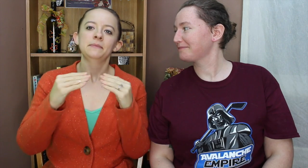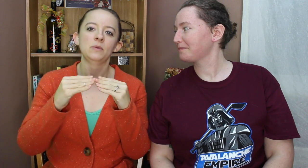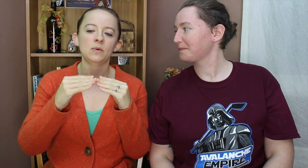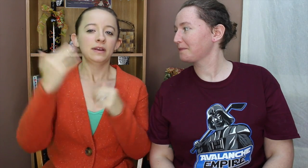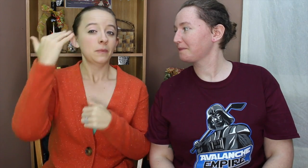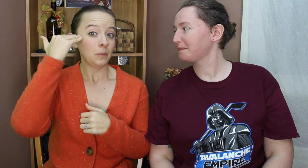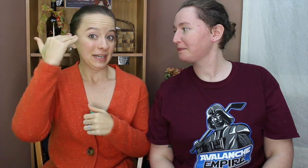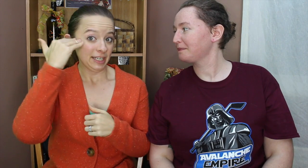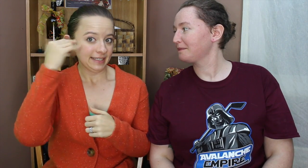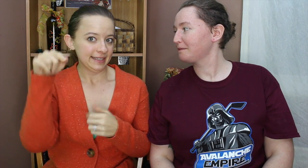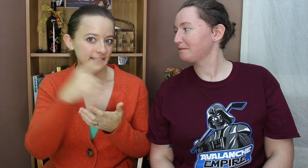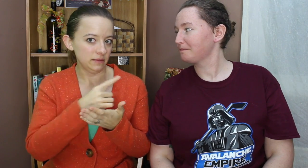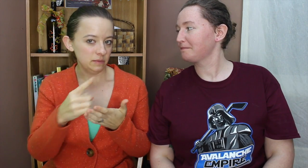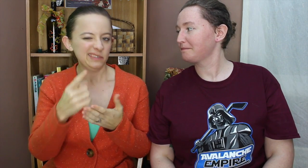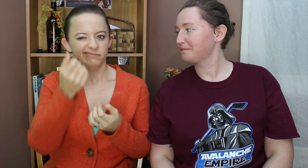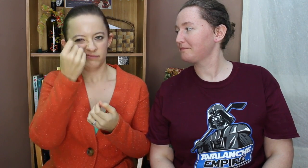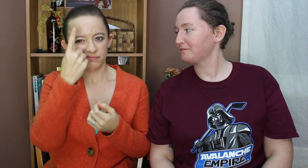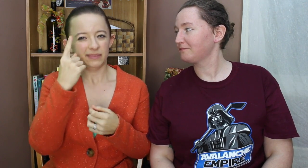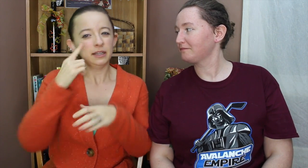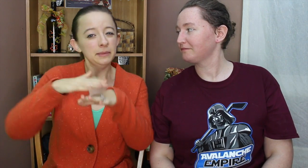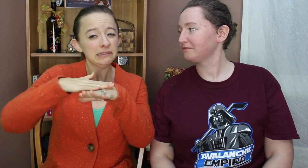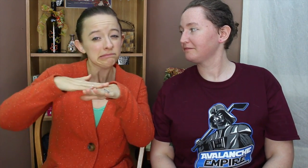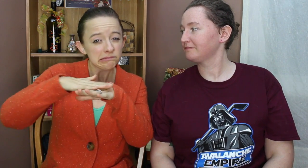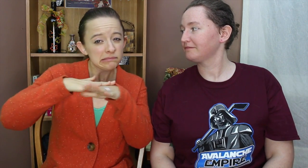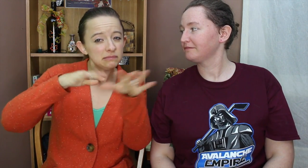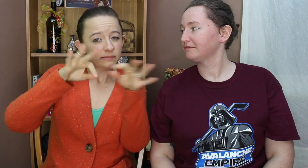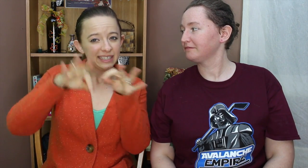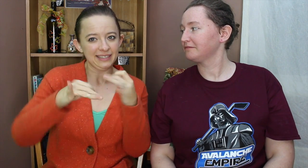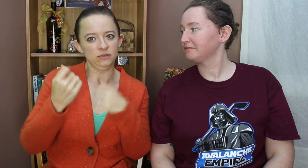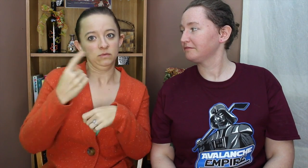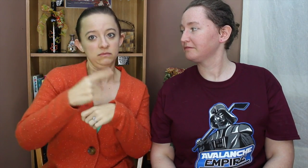some issues we feel need more awareness this week. Now understand,